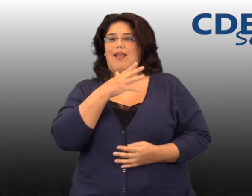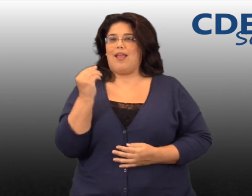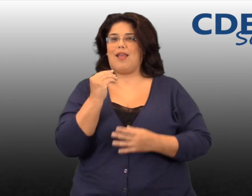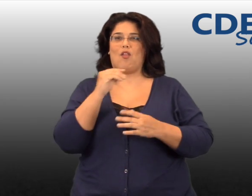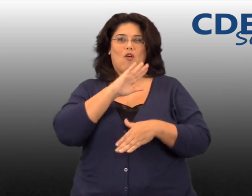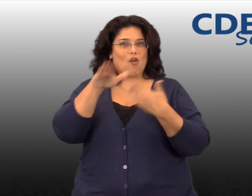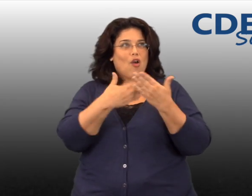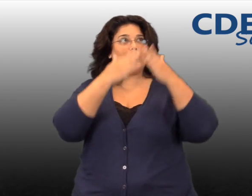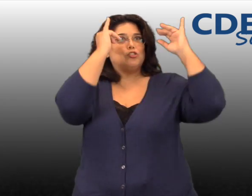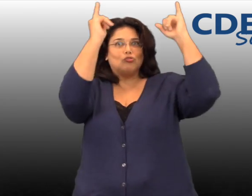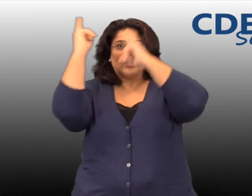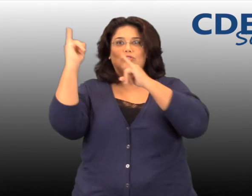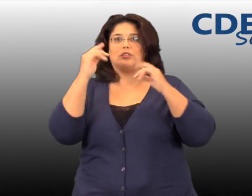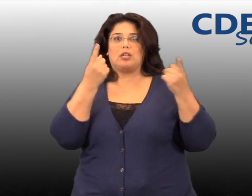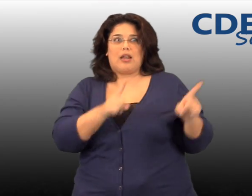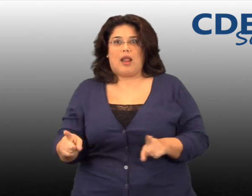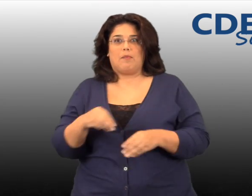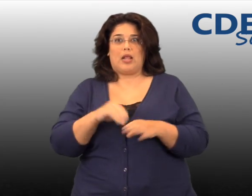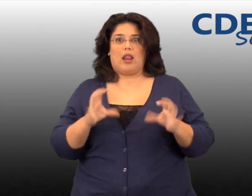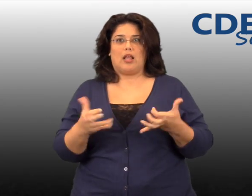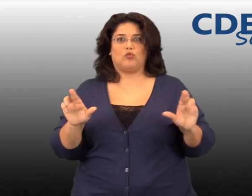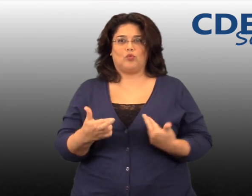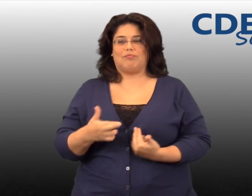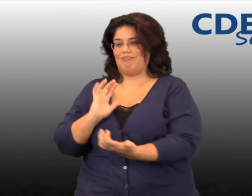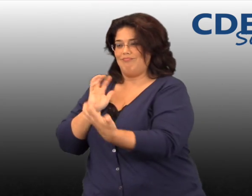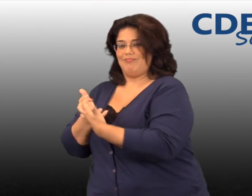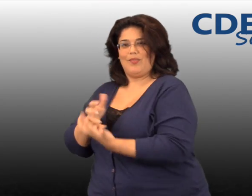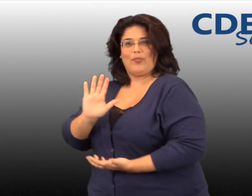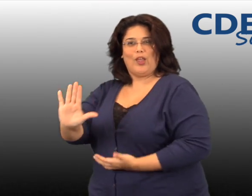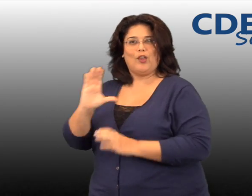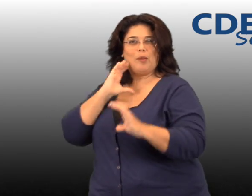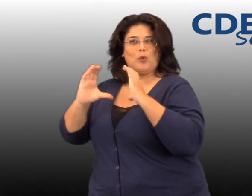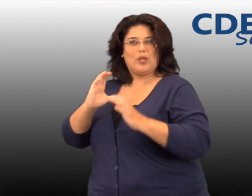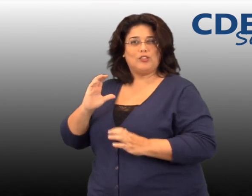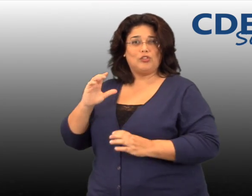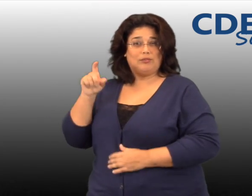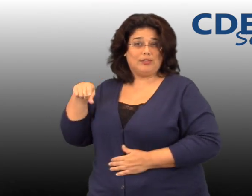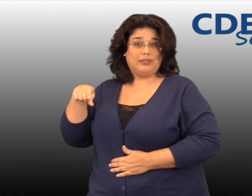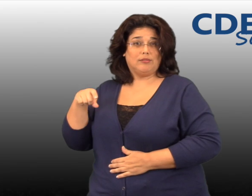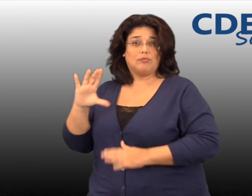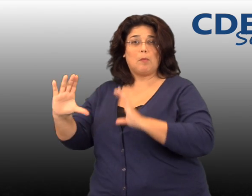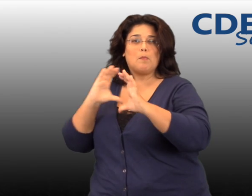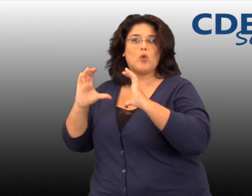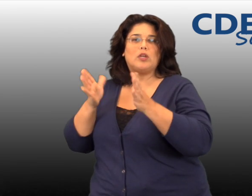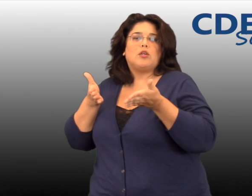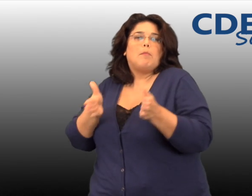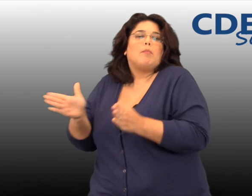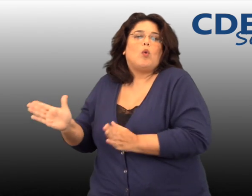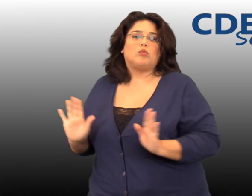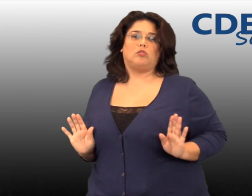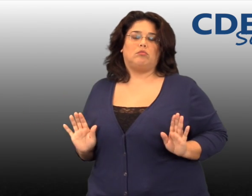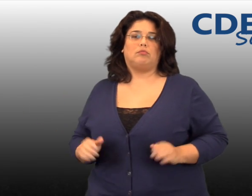a full range of needs 4.all programming provides opportunities for